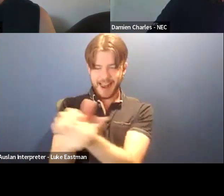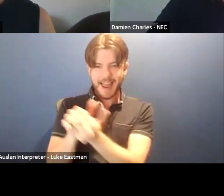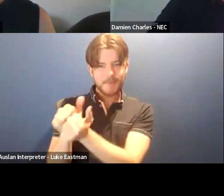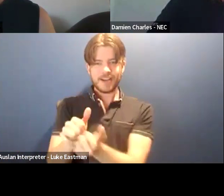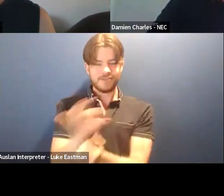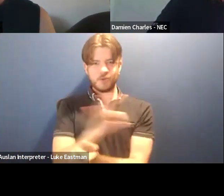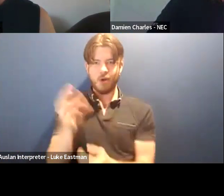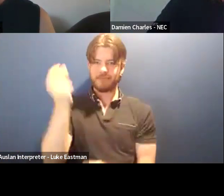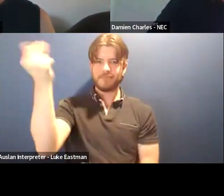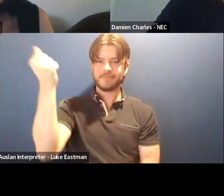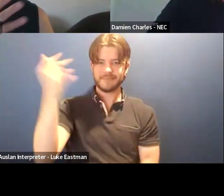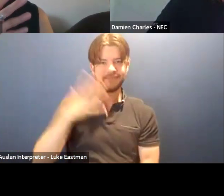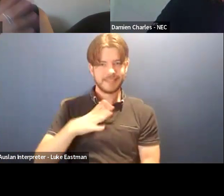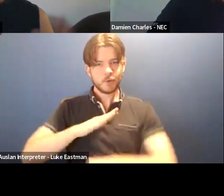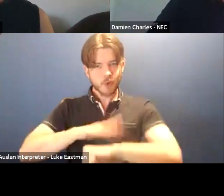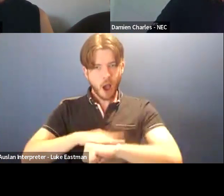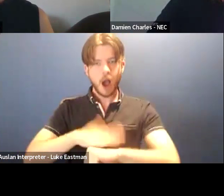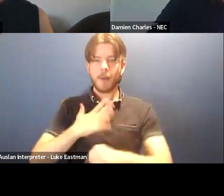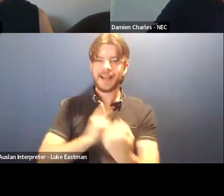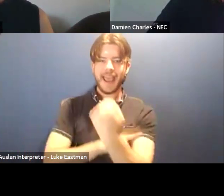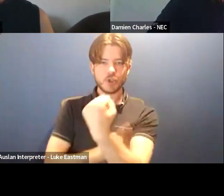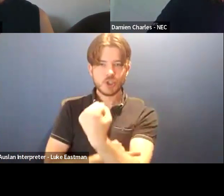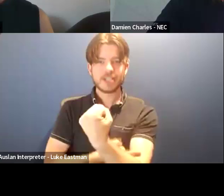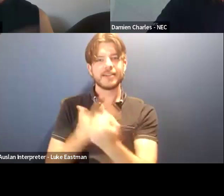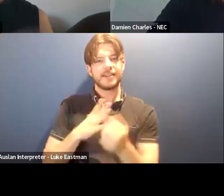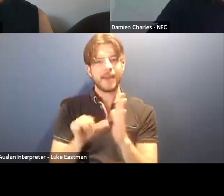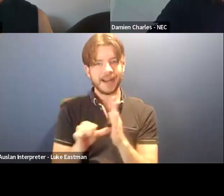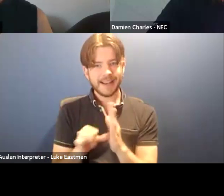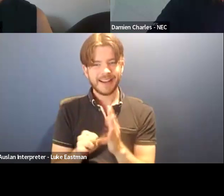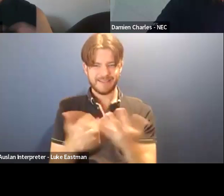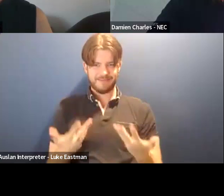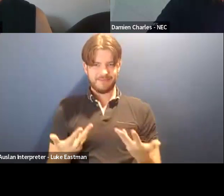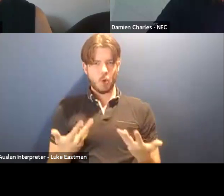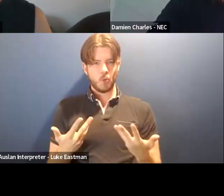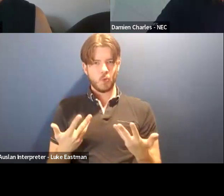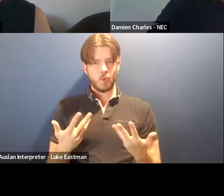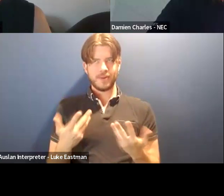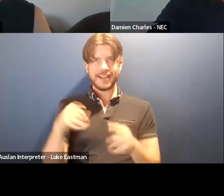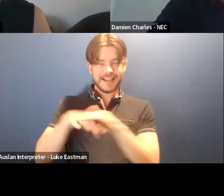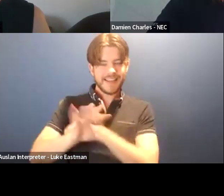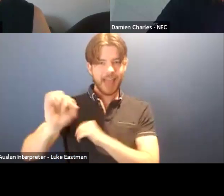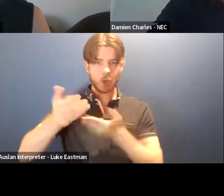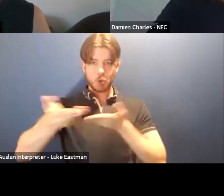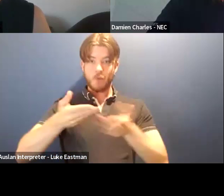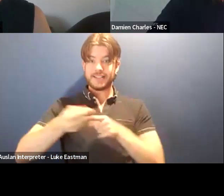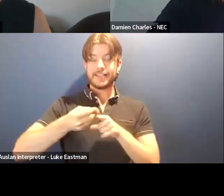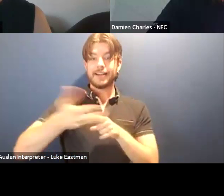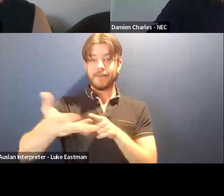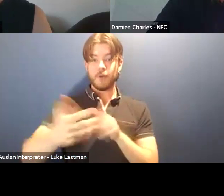so organisations that are very individualized in their service delivery models are not going to have those